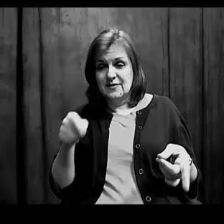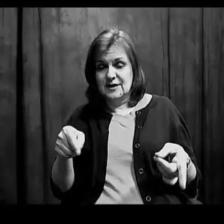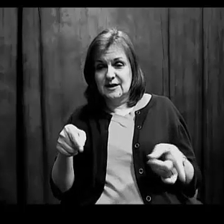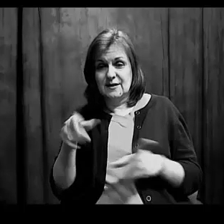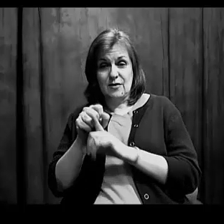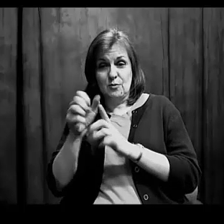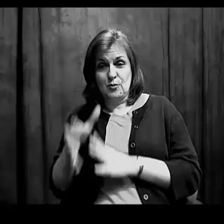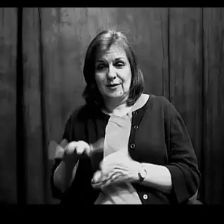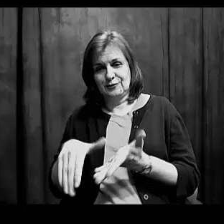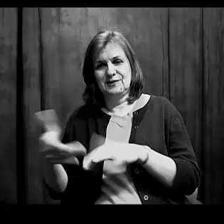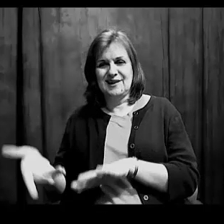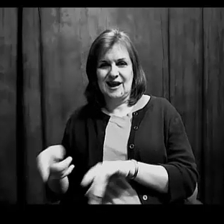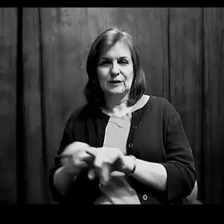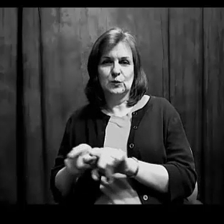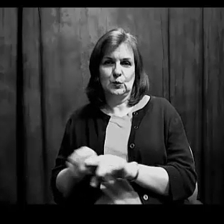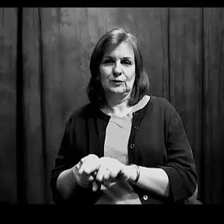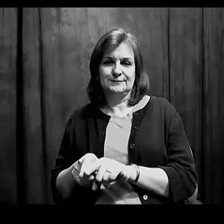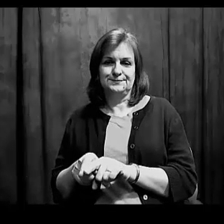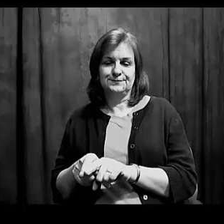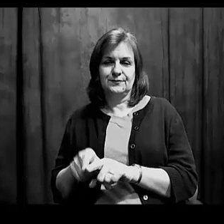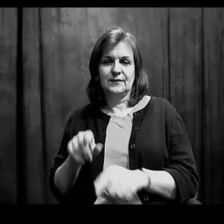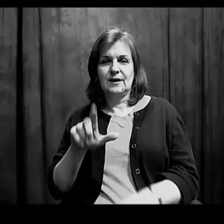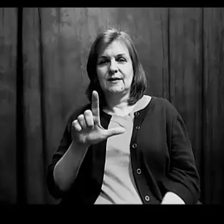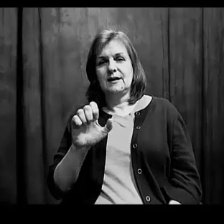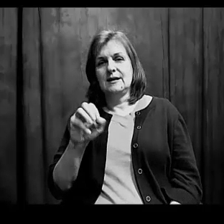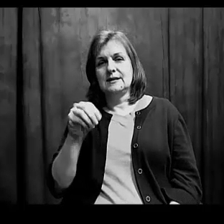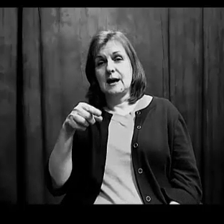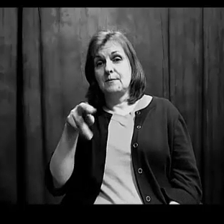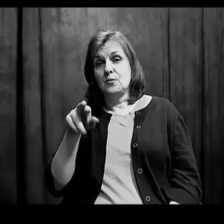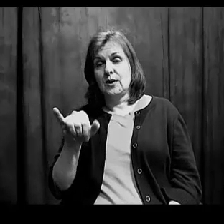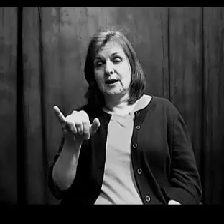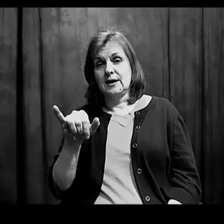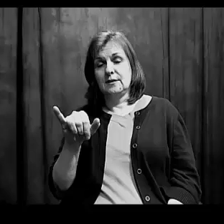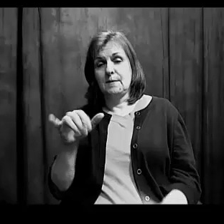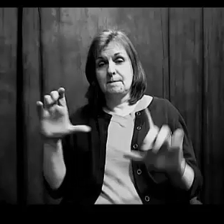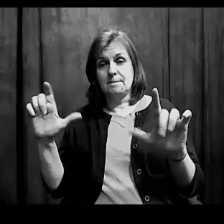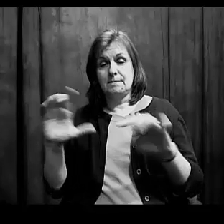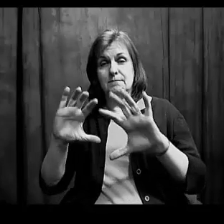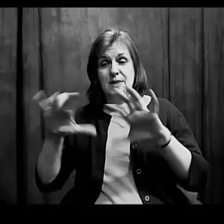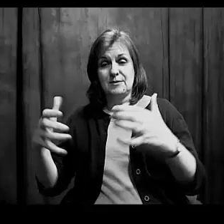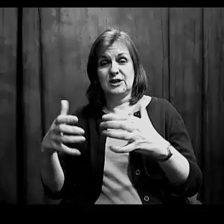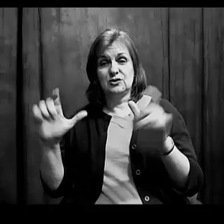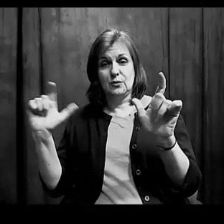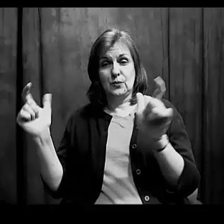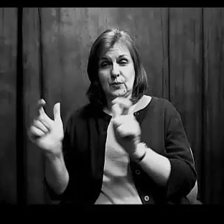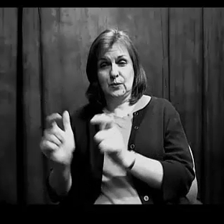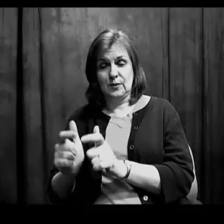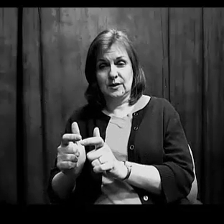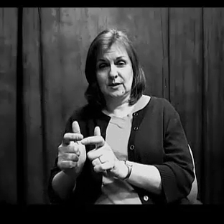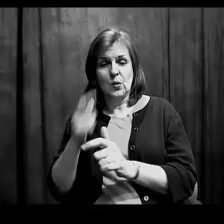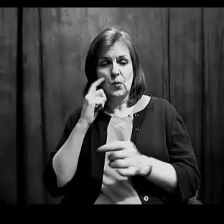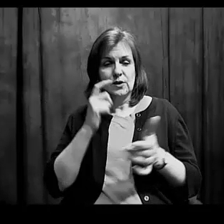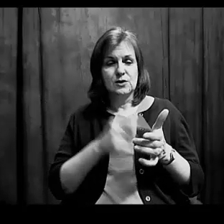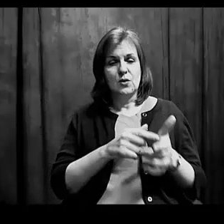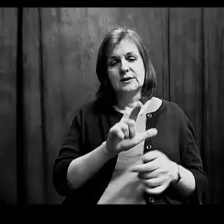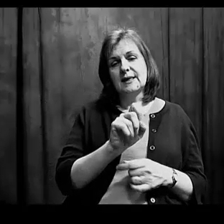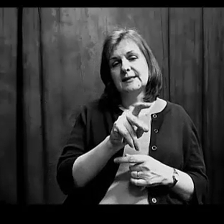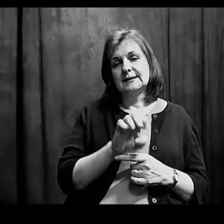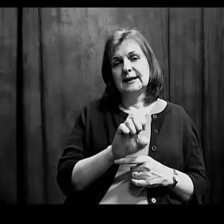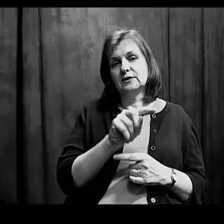then the predator ends up dying as well - so the sea lamprey then falls off we have seen recovery in the lake trout populations in